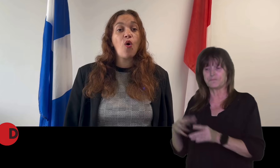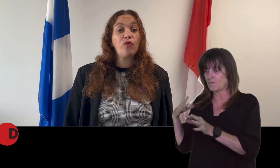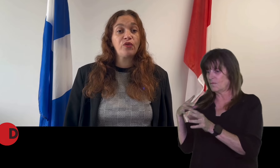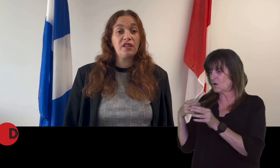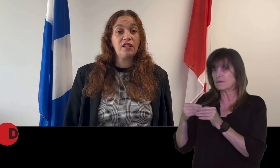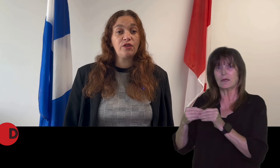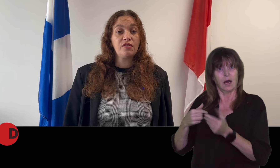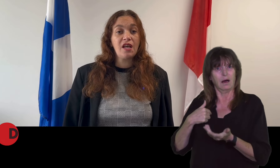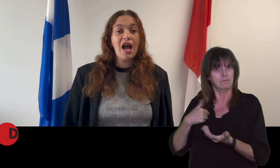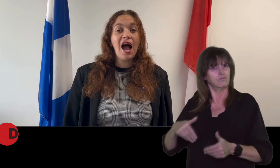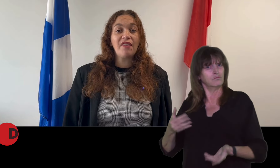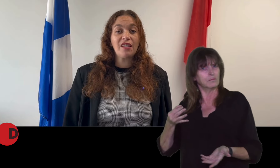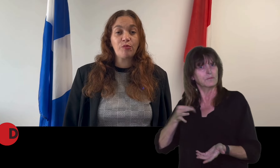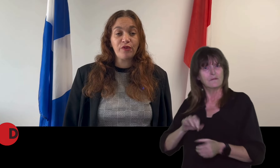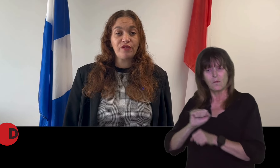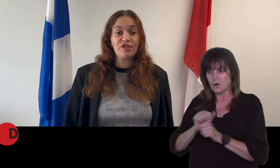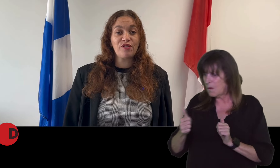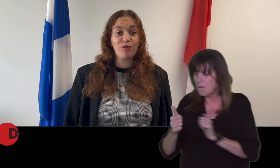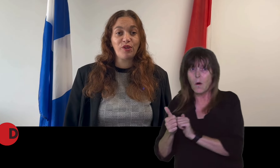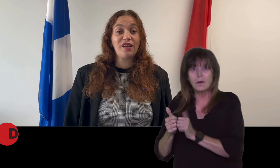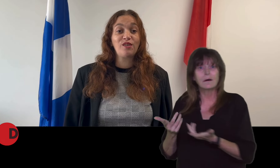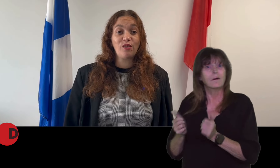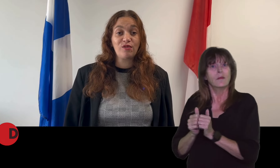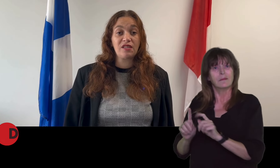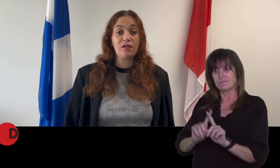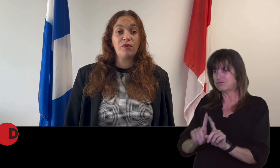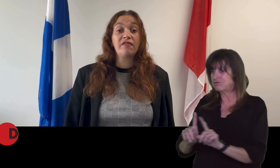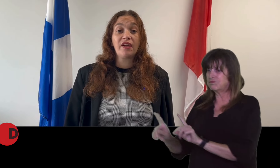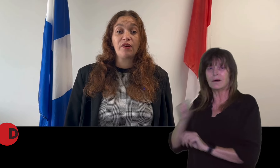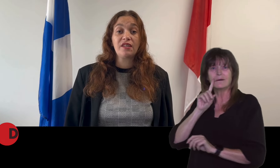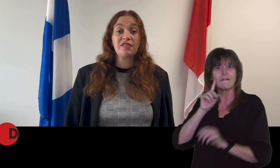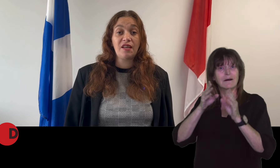Over the years, I’ve had the privilege of working closely with various